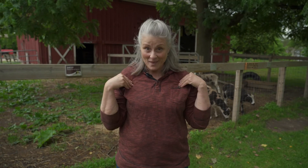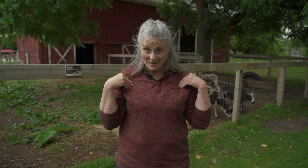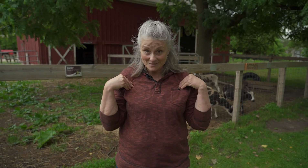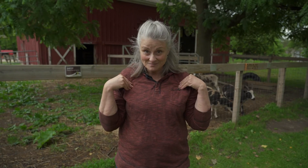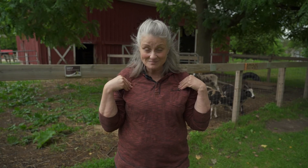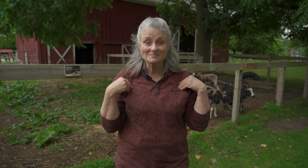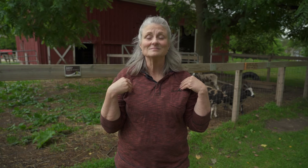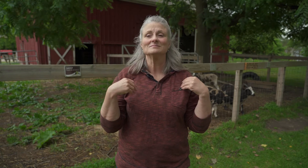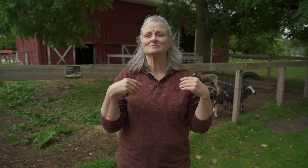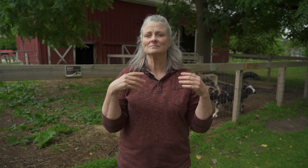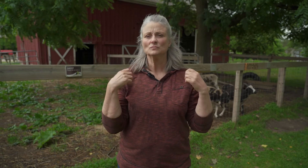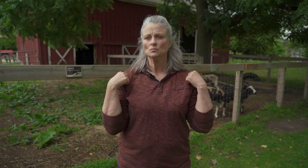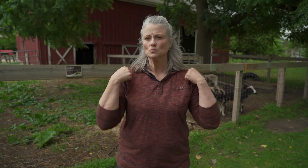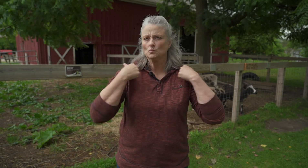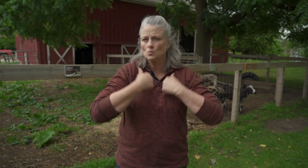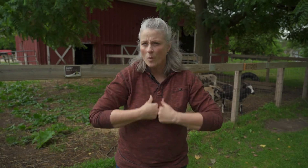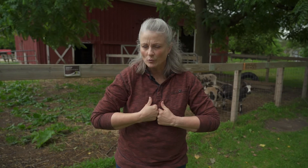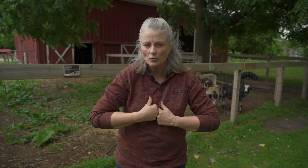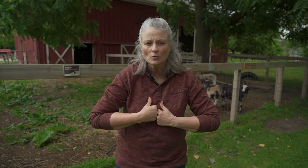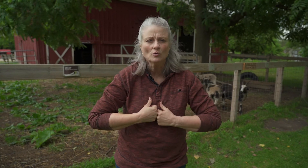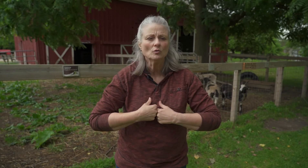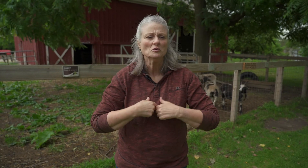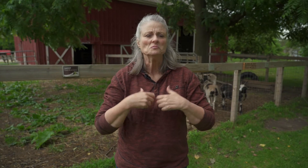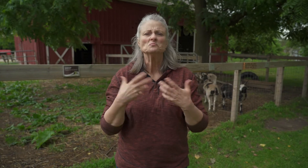Well, you can make blankets,